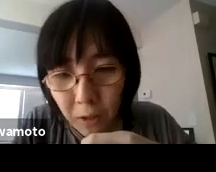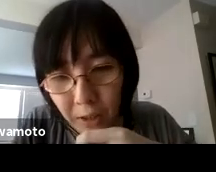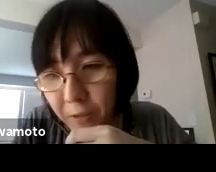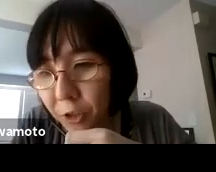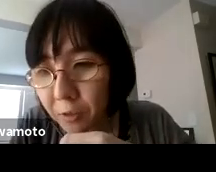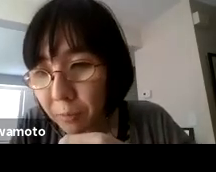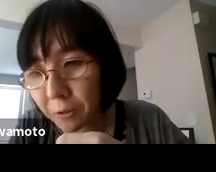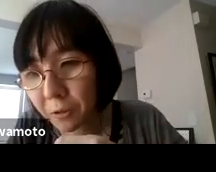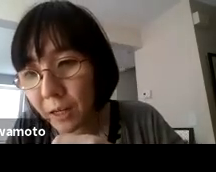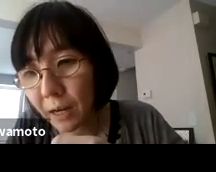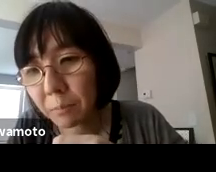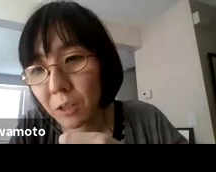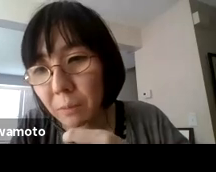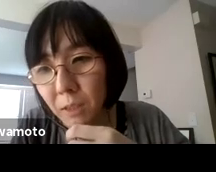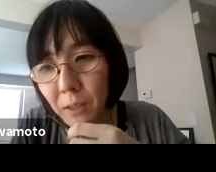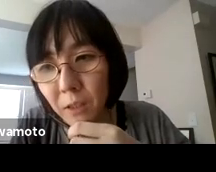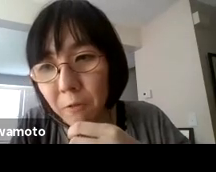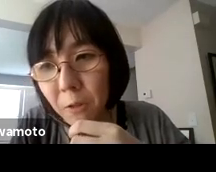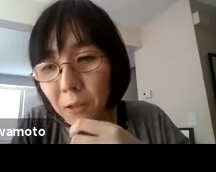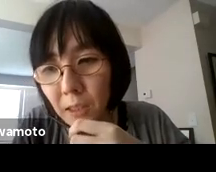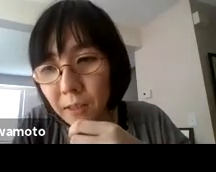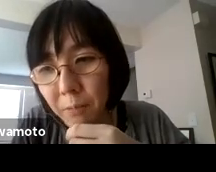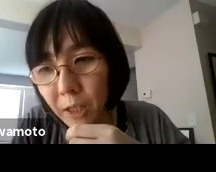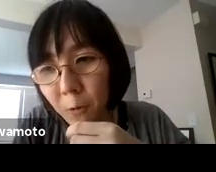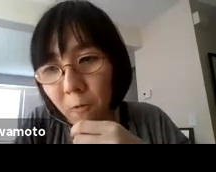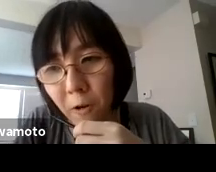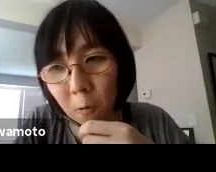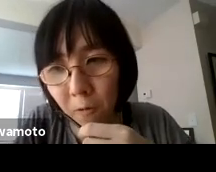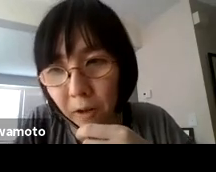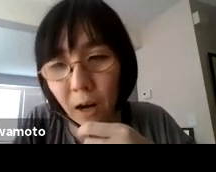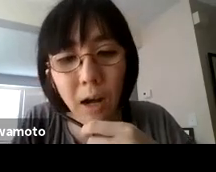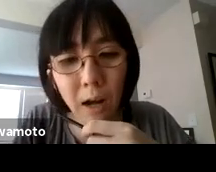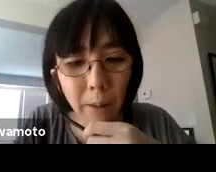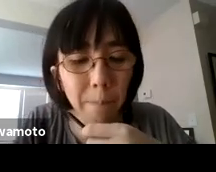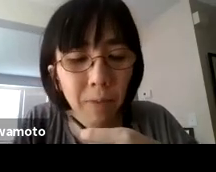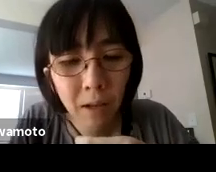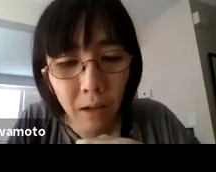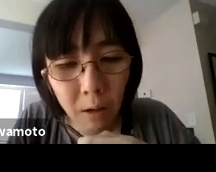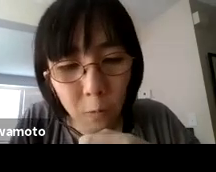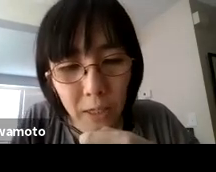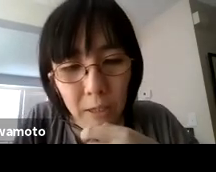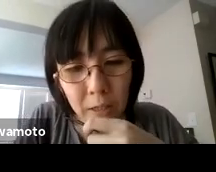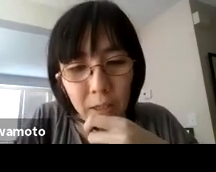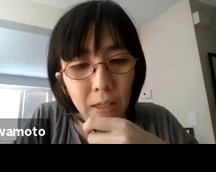But we don't always know the child's interest because at the museum especially we don't see the same child over and over.